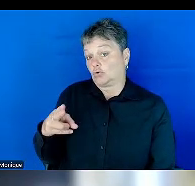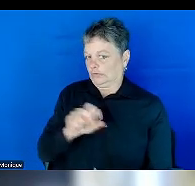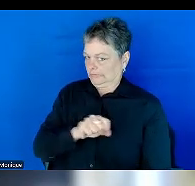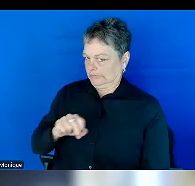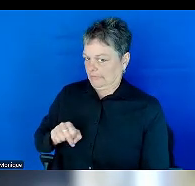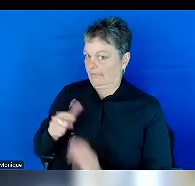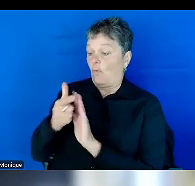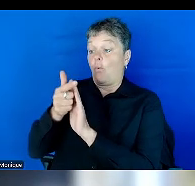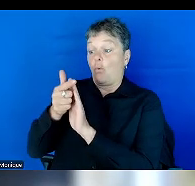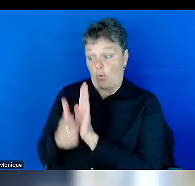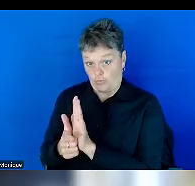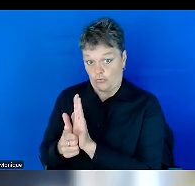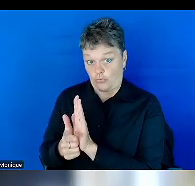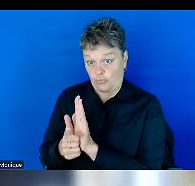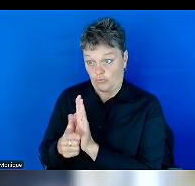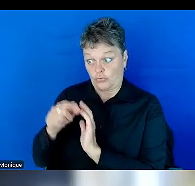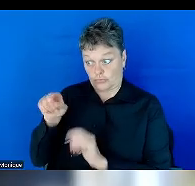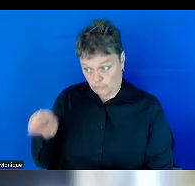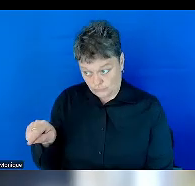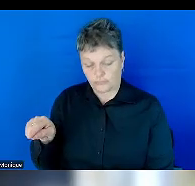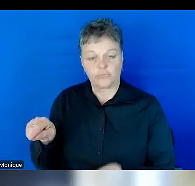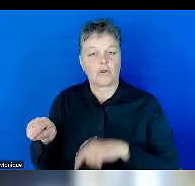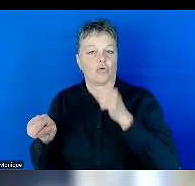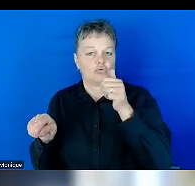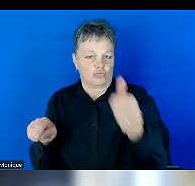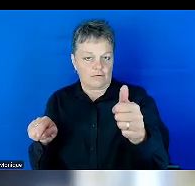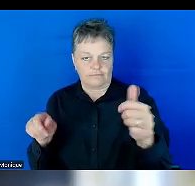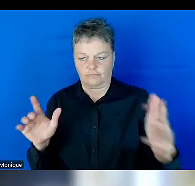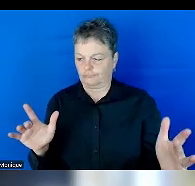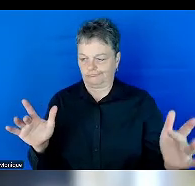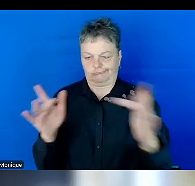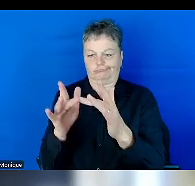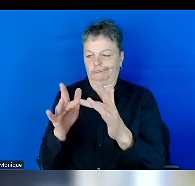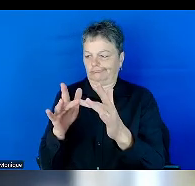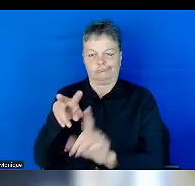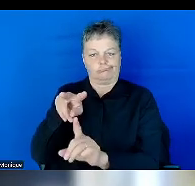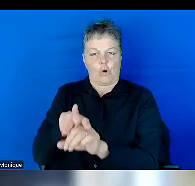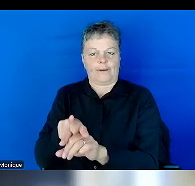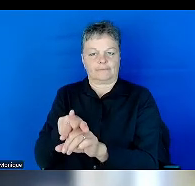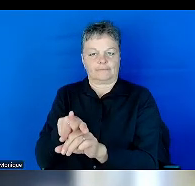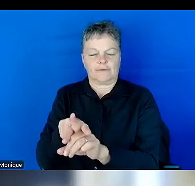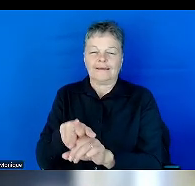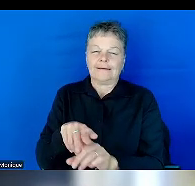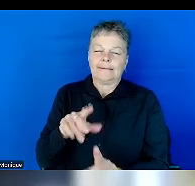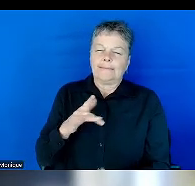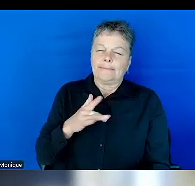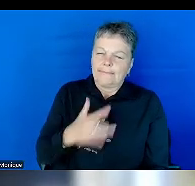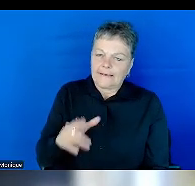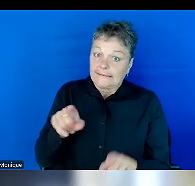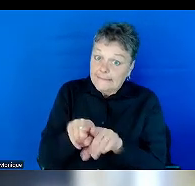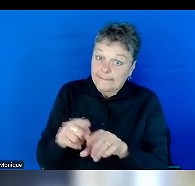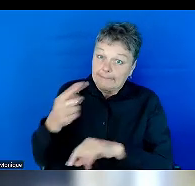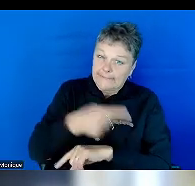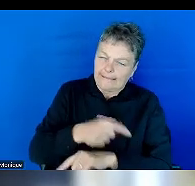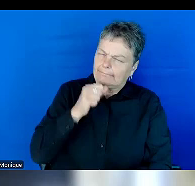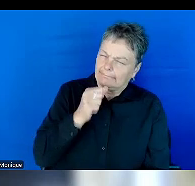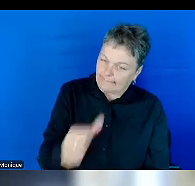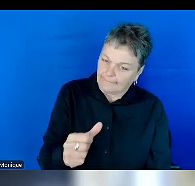day. So unless it's an urgent issue or an urgent matter, but it's usually, you know, within a